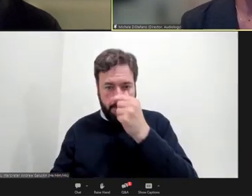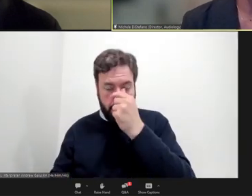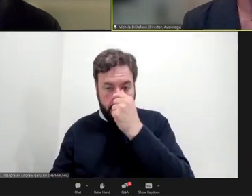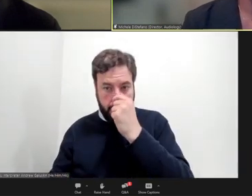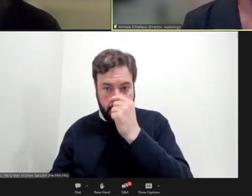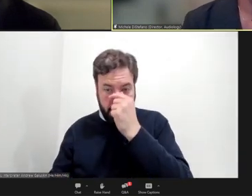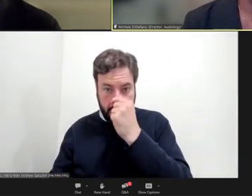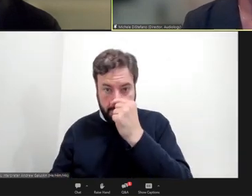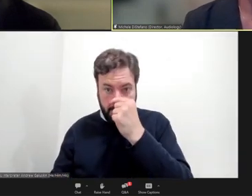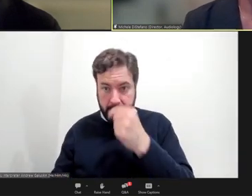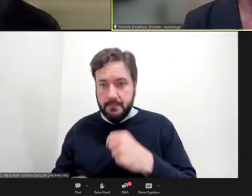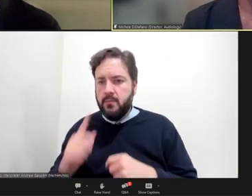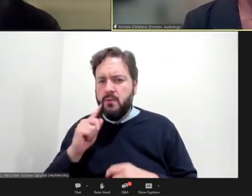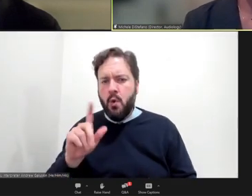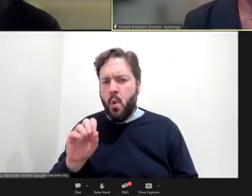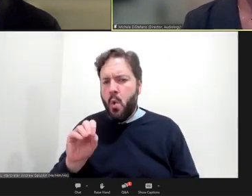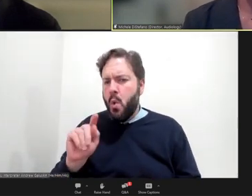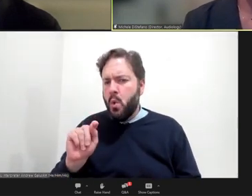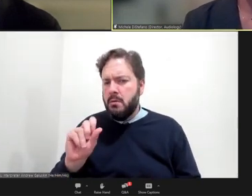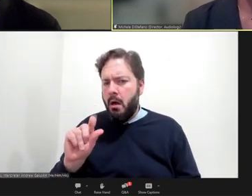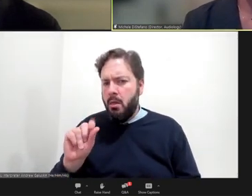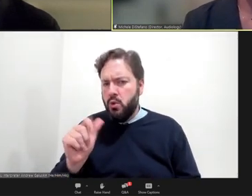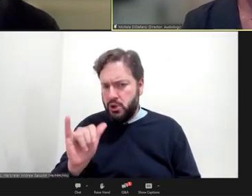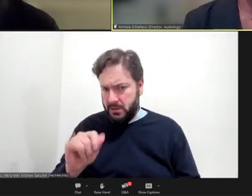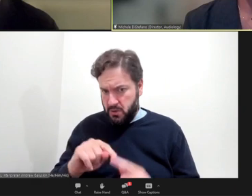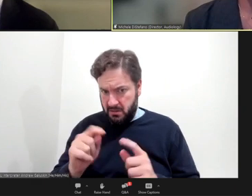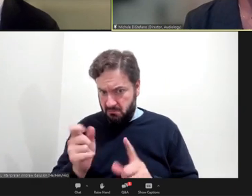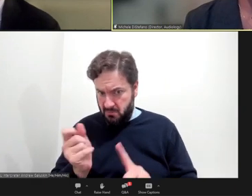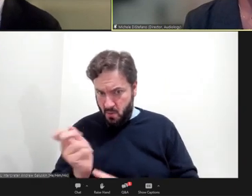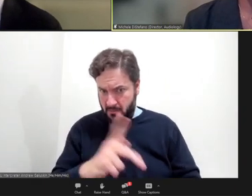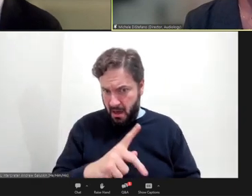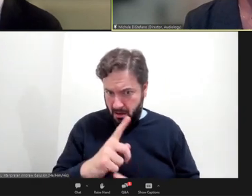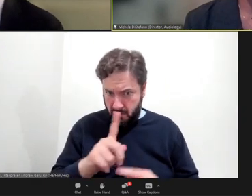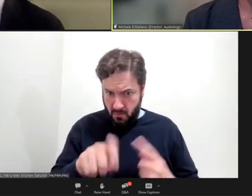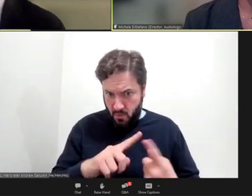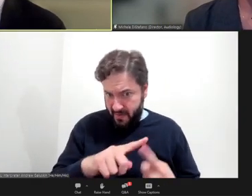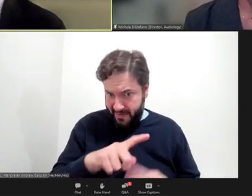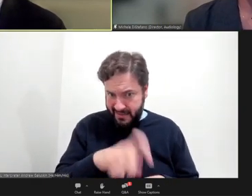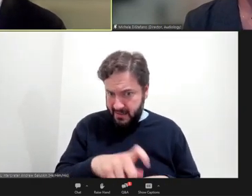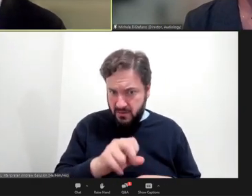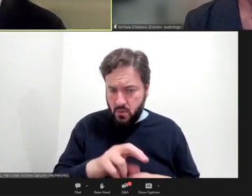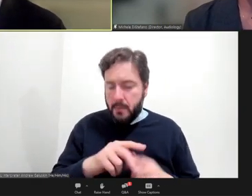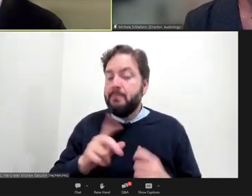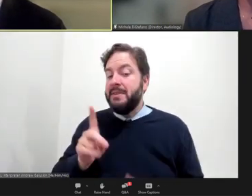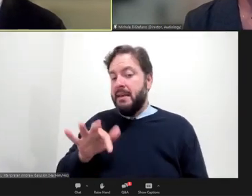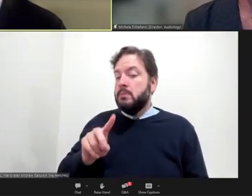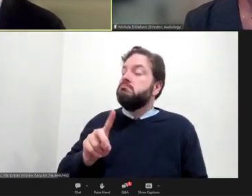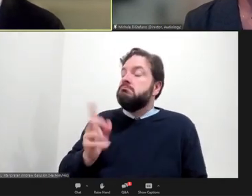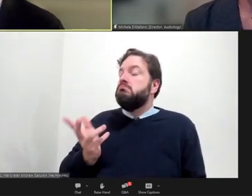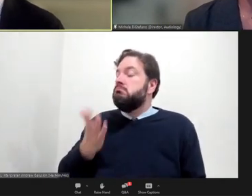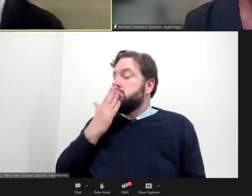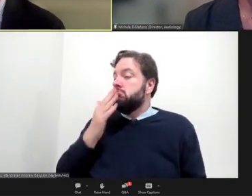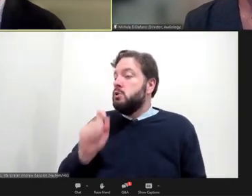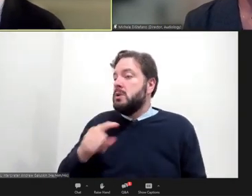And what about for otology? Do they go back as needed? Or annually? It's a good question. I don't think there's any hard and fast rules.